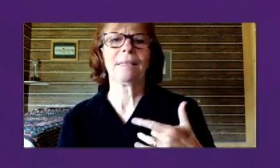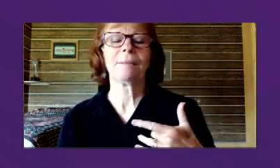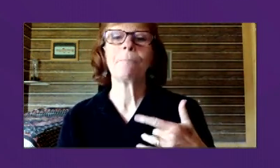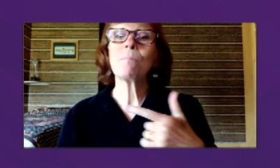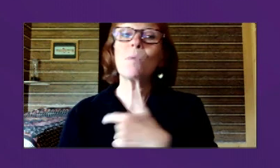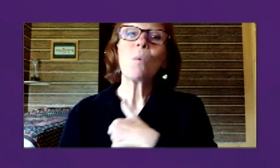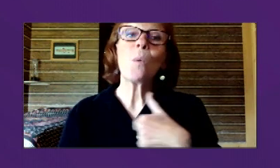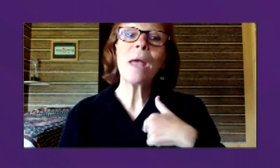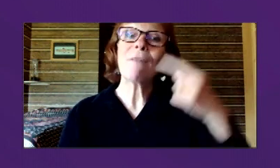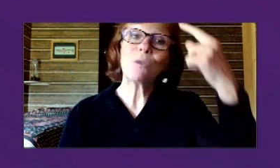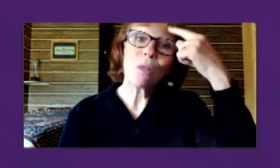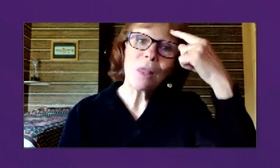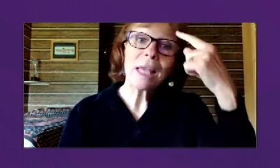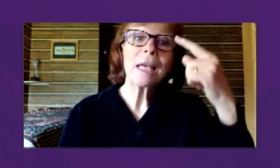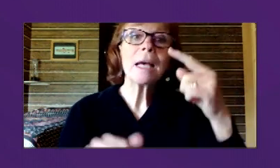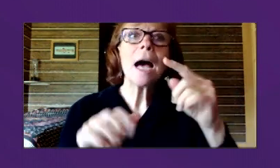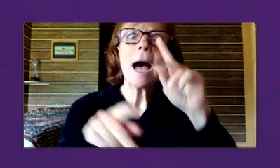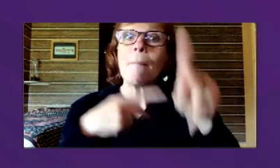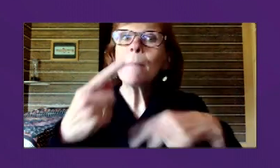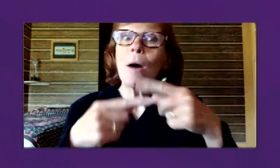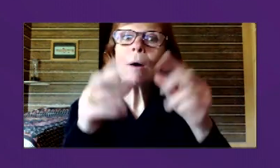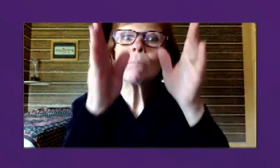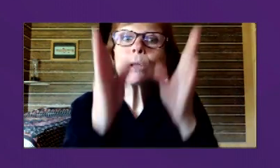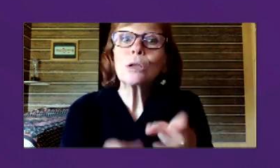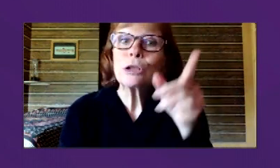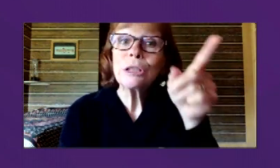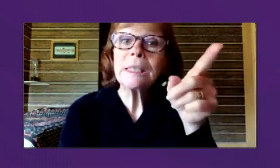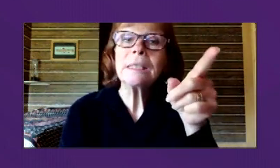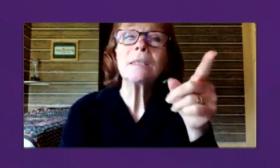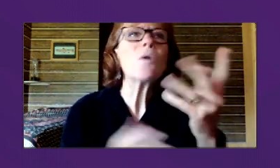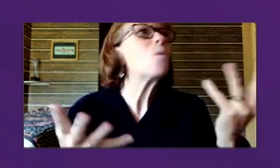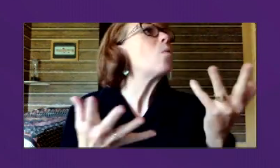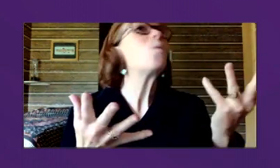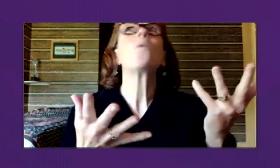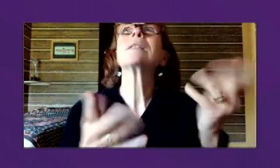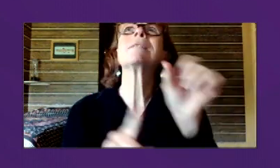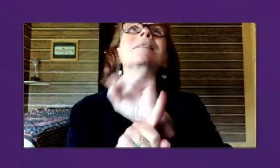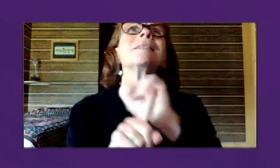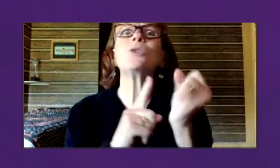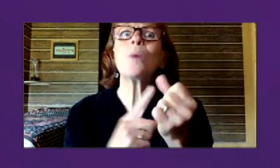of that person, analyzing the situation at hand, remembering similar situations,